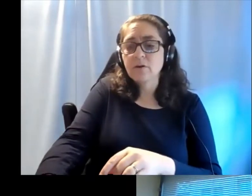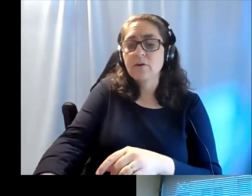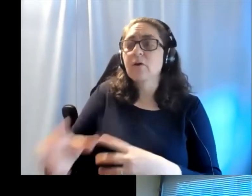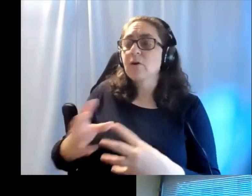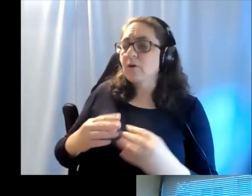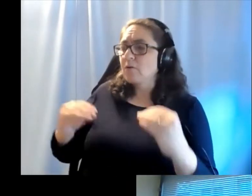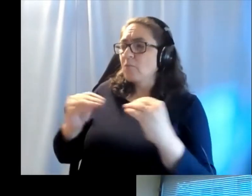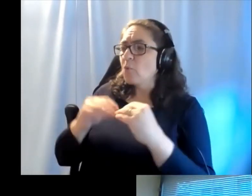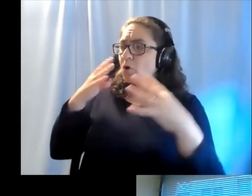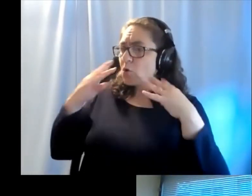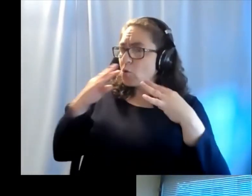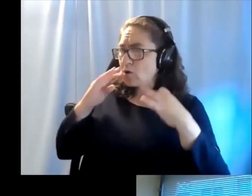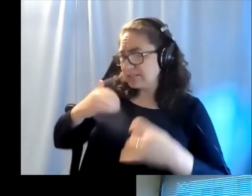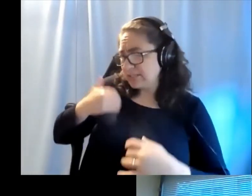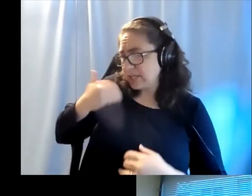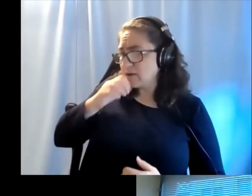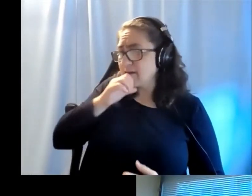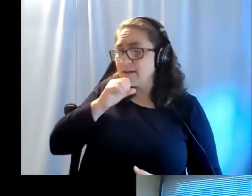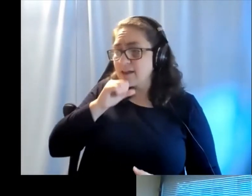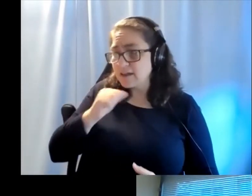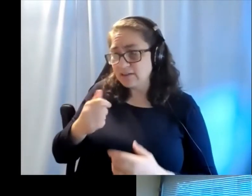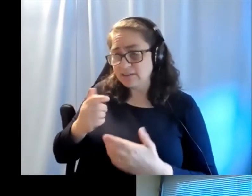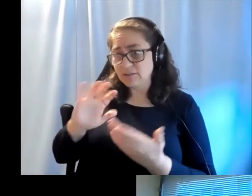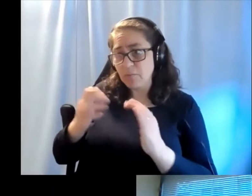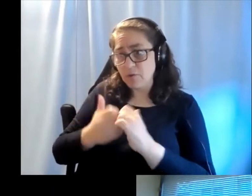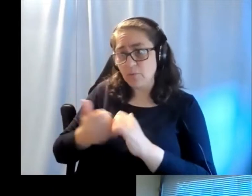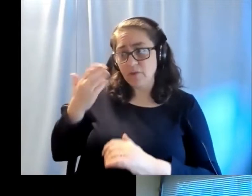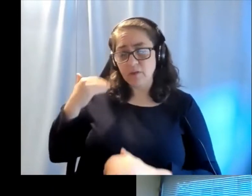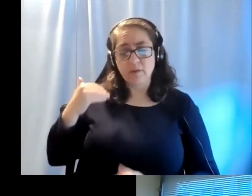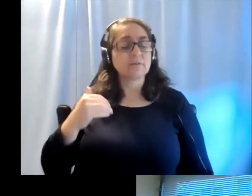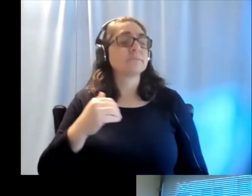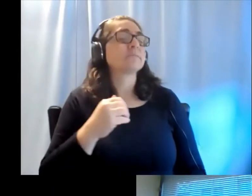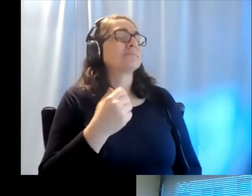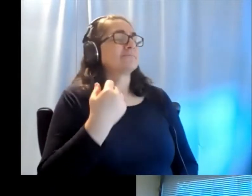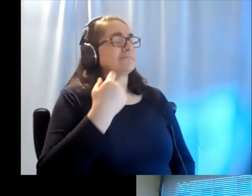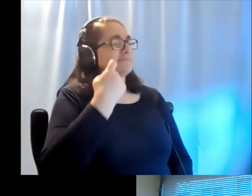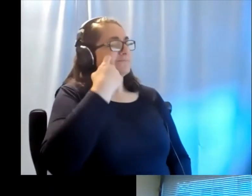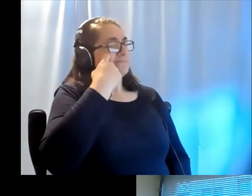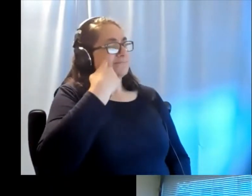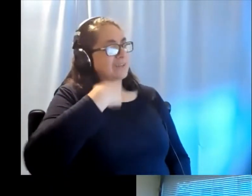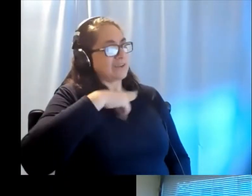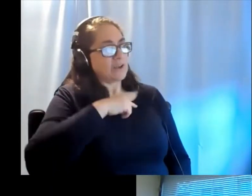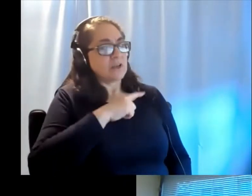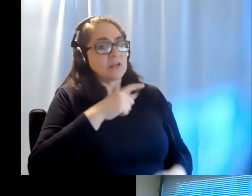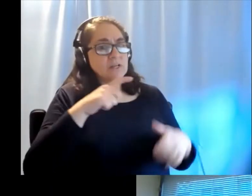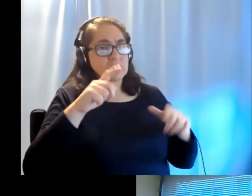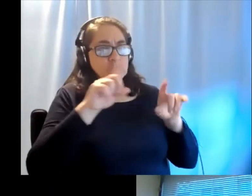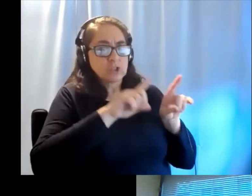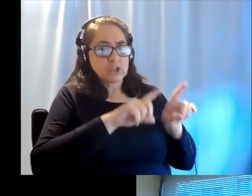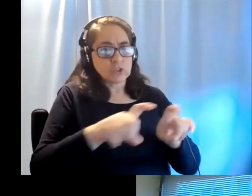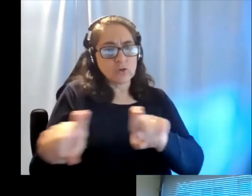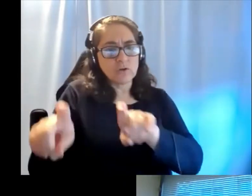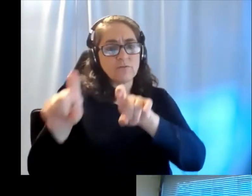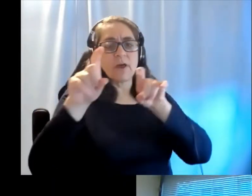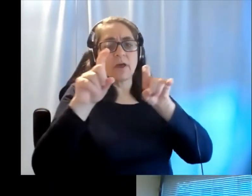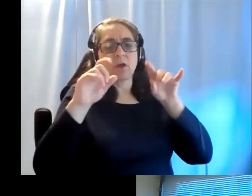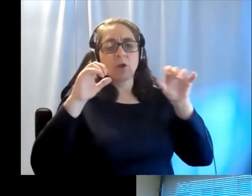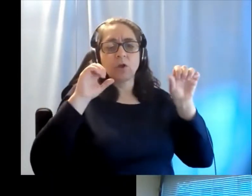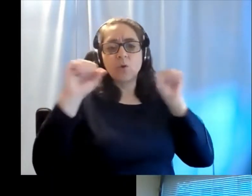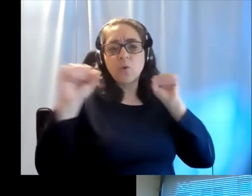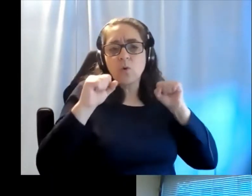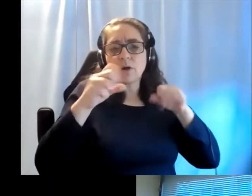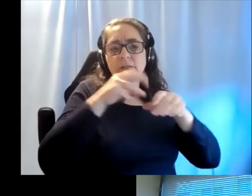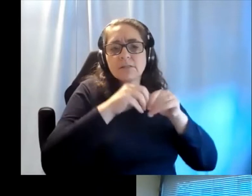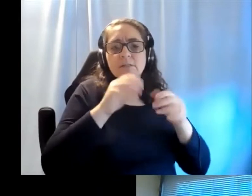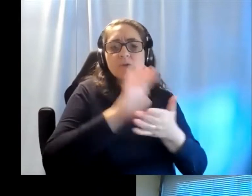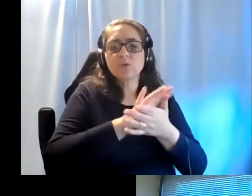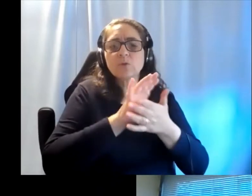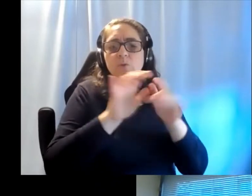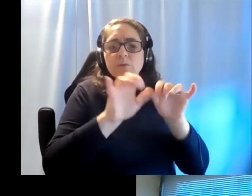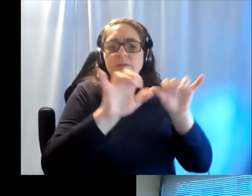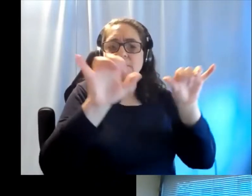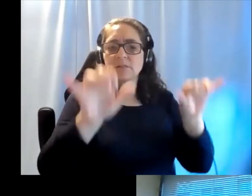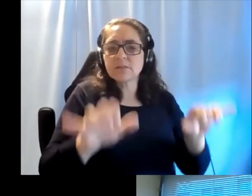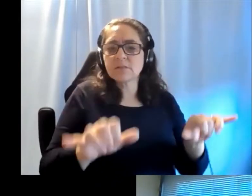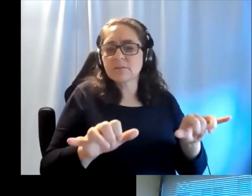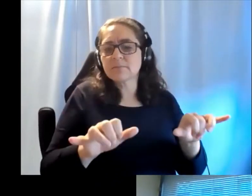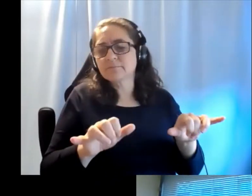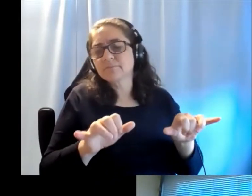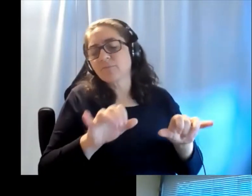Recently, we did a survey of noise and school systems in school settings